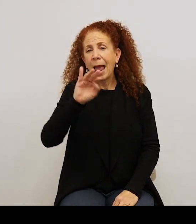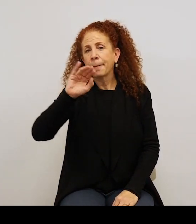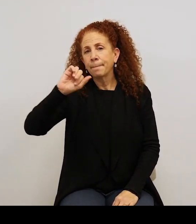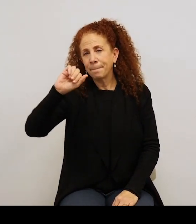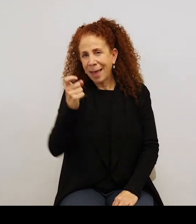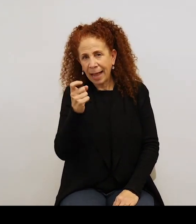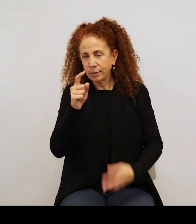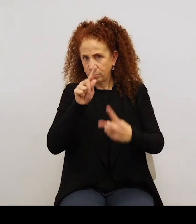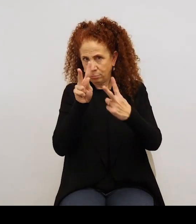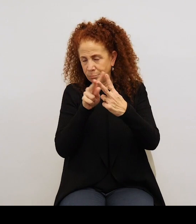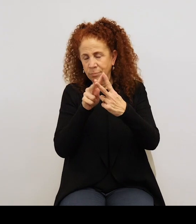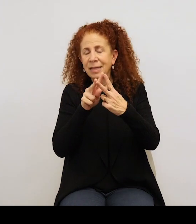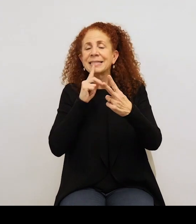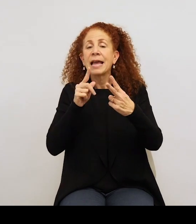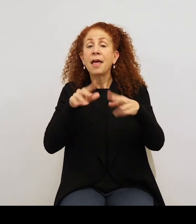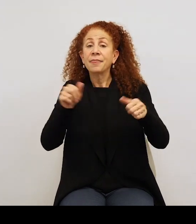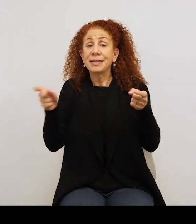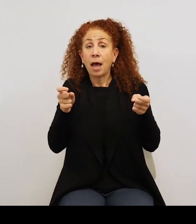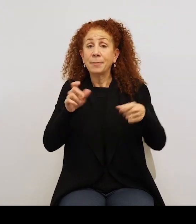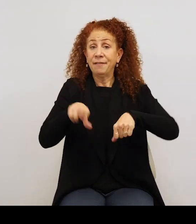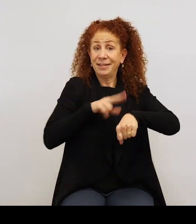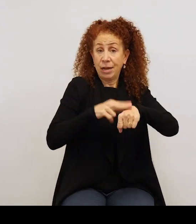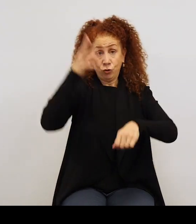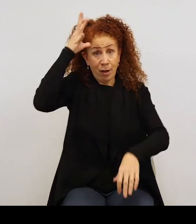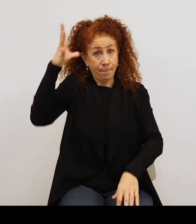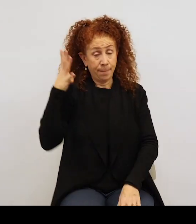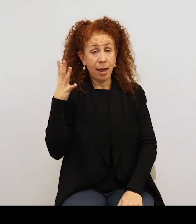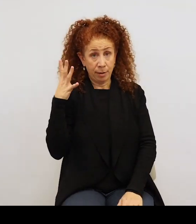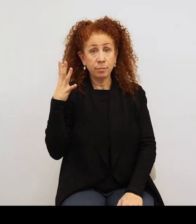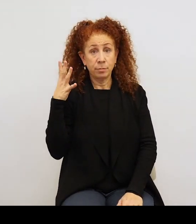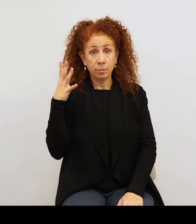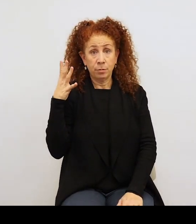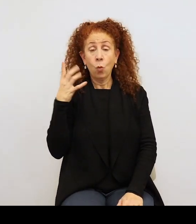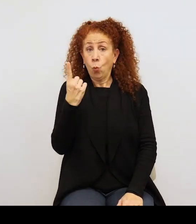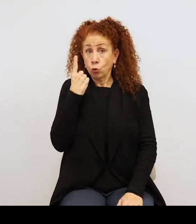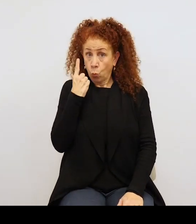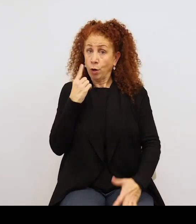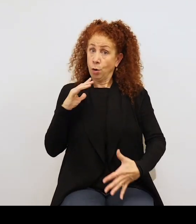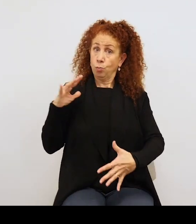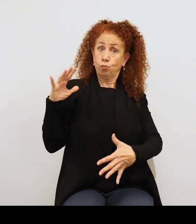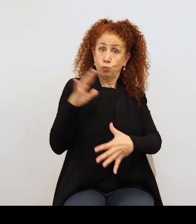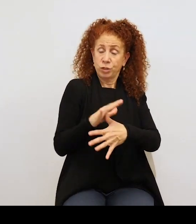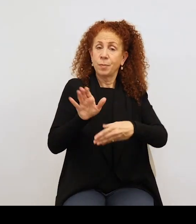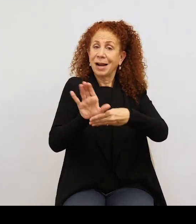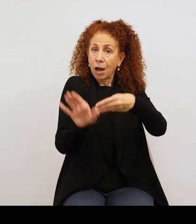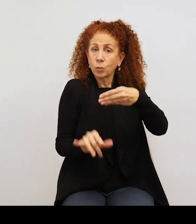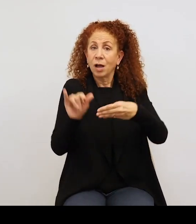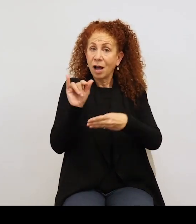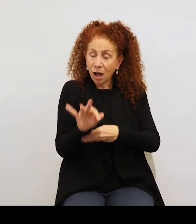the domination of nature and men was one of the principal consequences of the dialectic